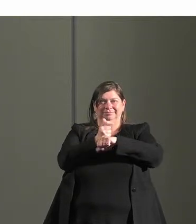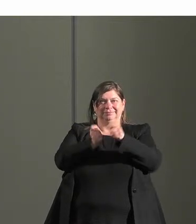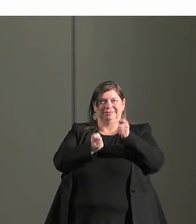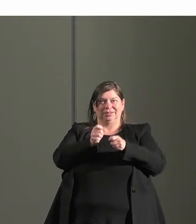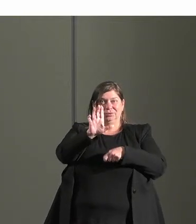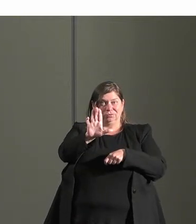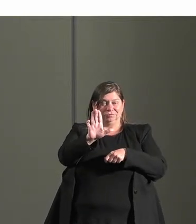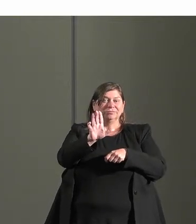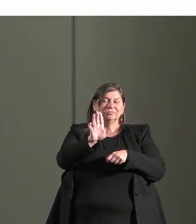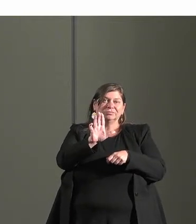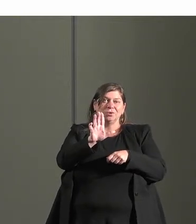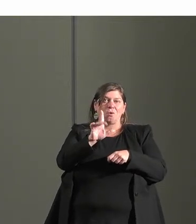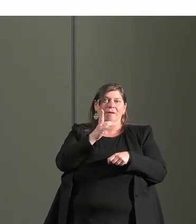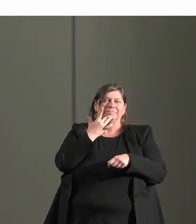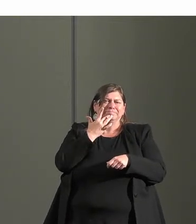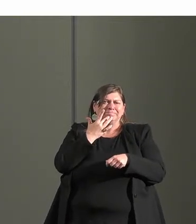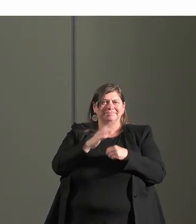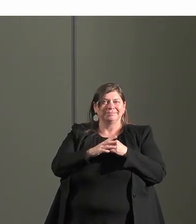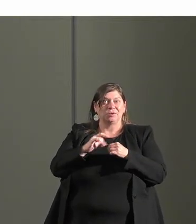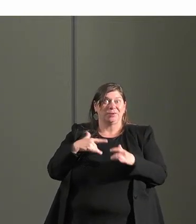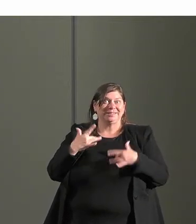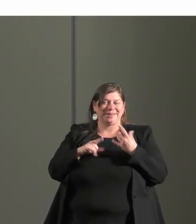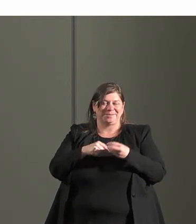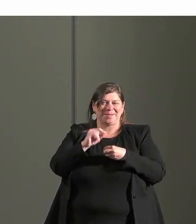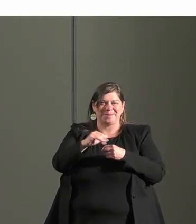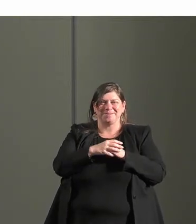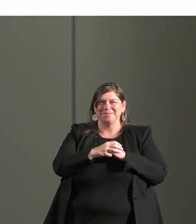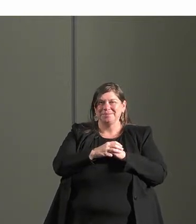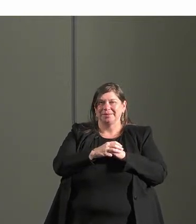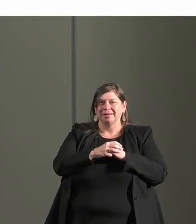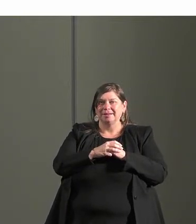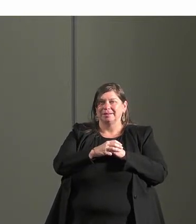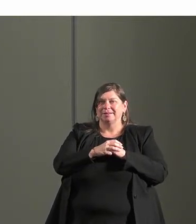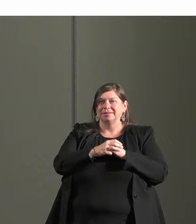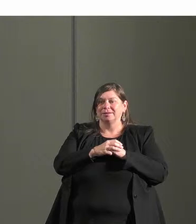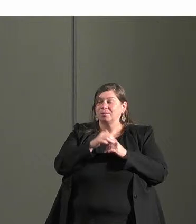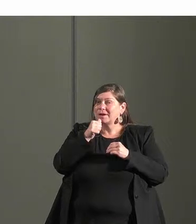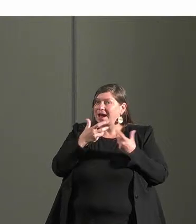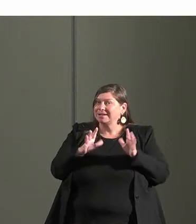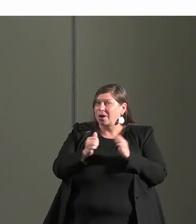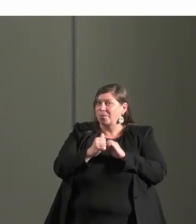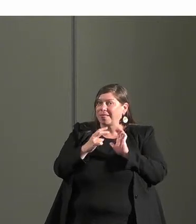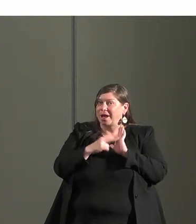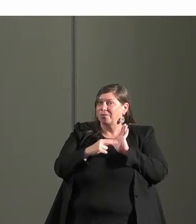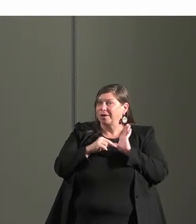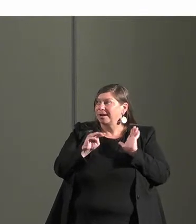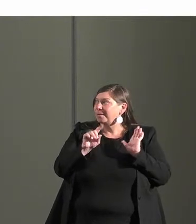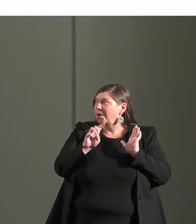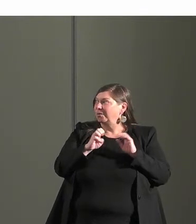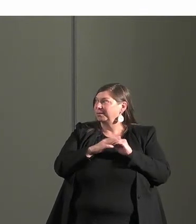the spacing and font size. You could really make the text yours. Excited about that. Feature. But we're not doing